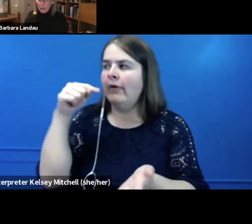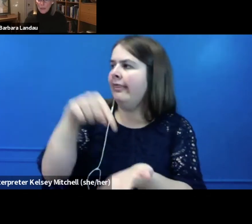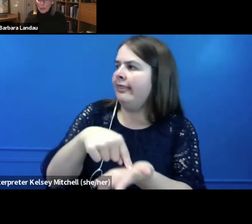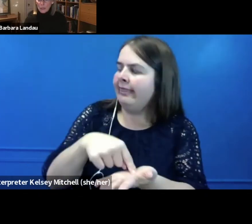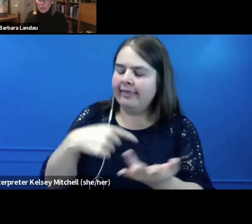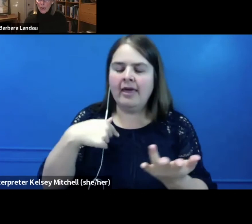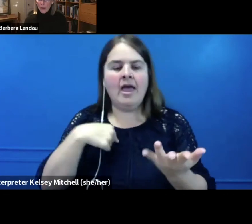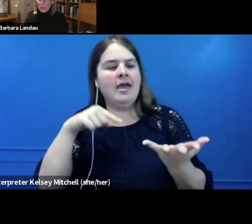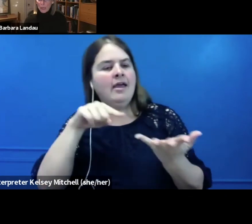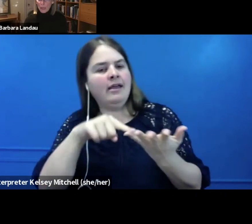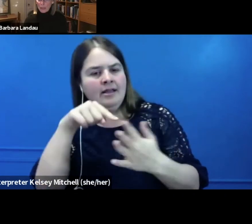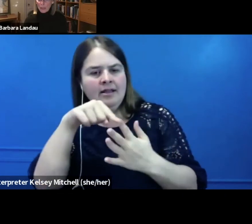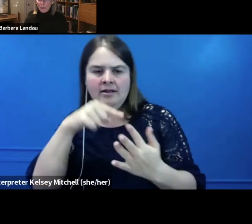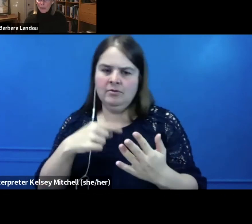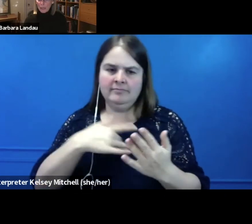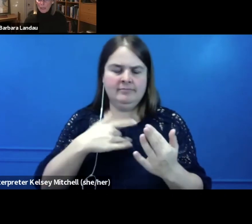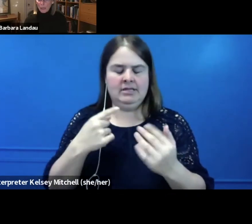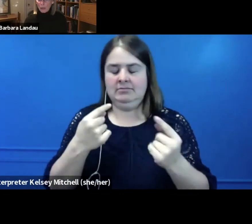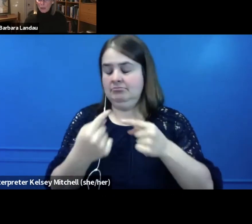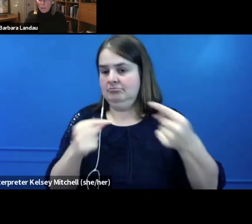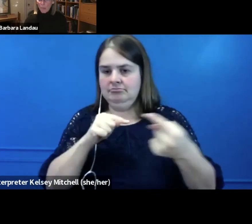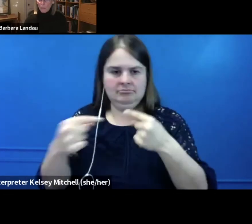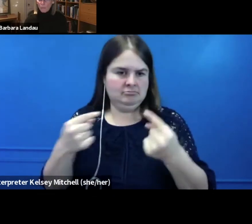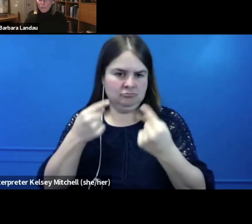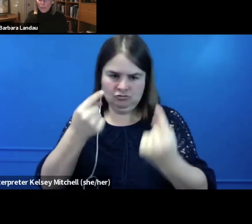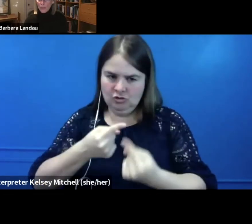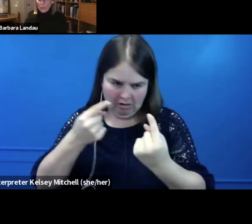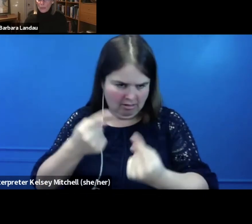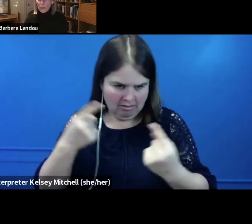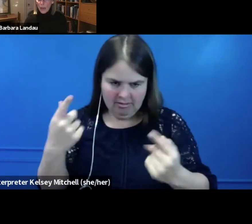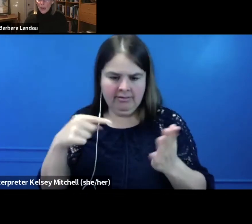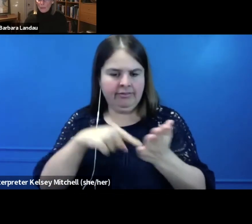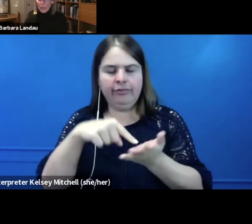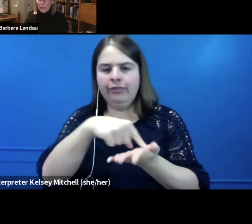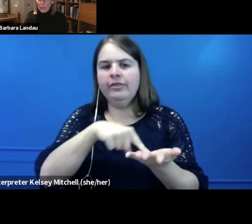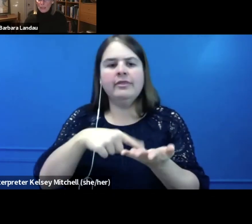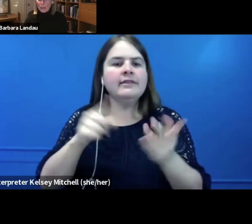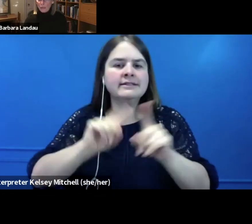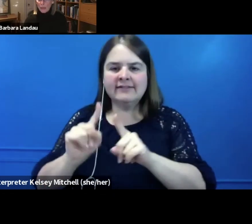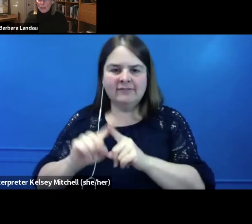this is tapped and they identify it here